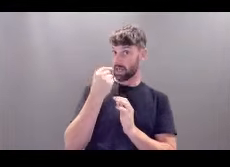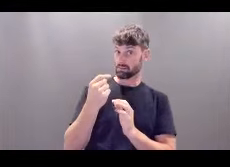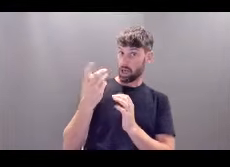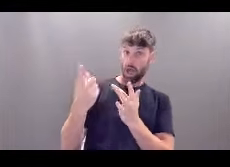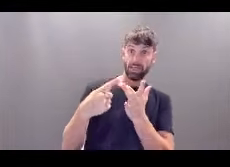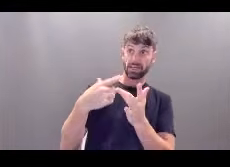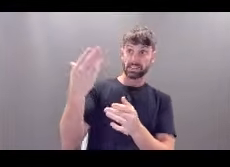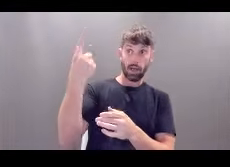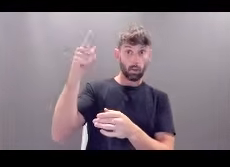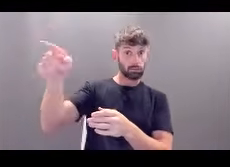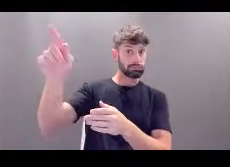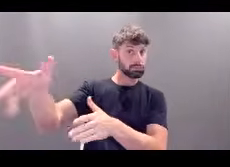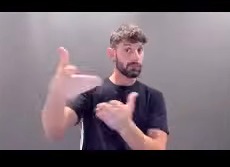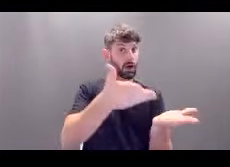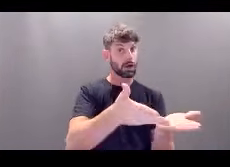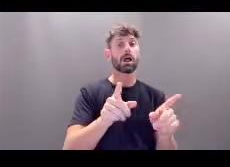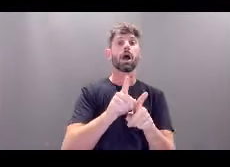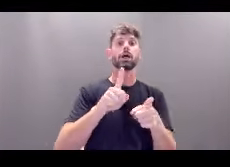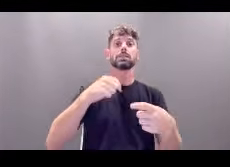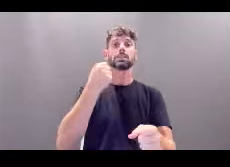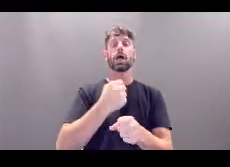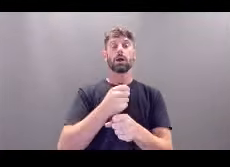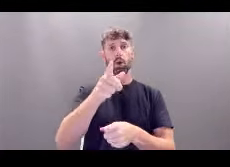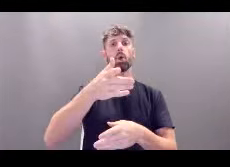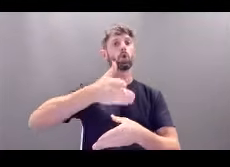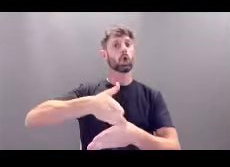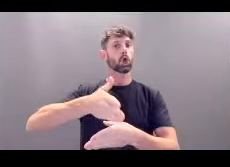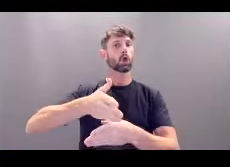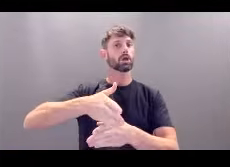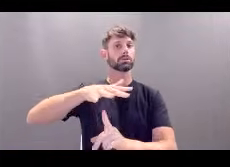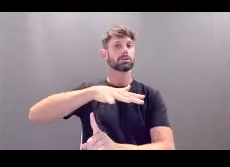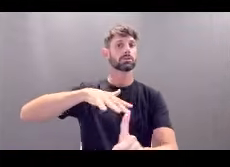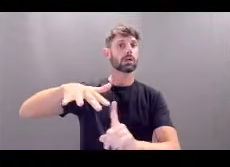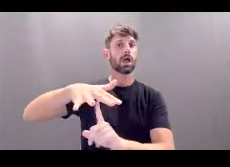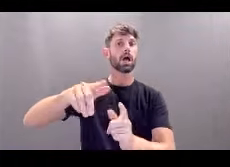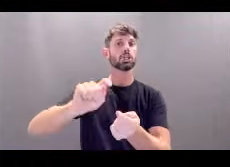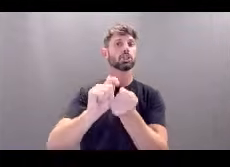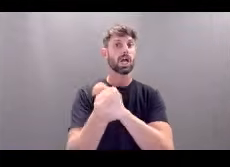For example, a workplace adjustment may actually be the responsibility of your employer.